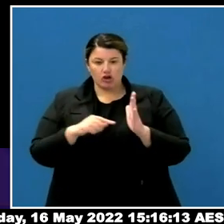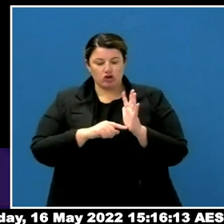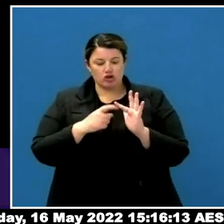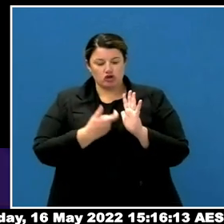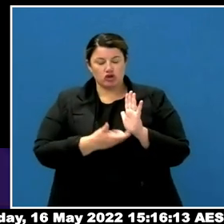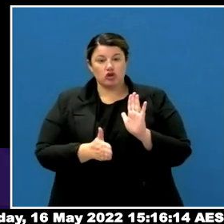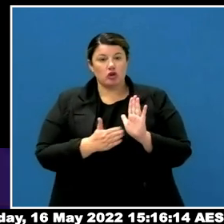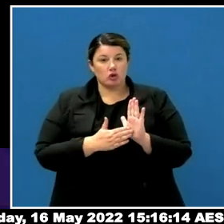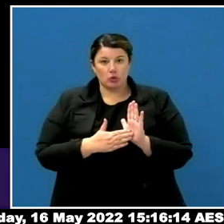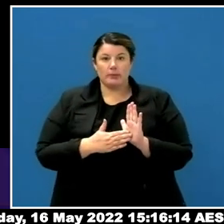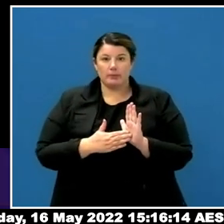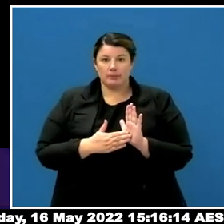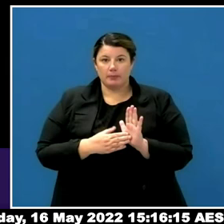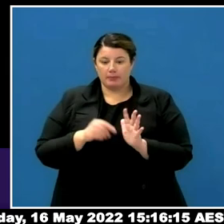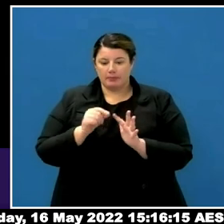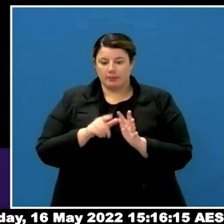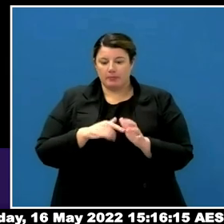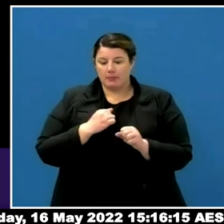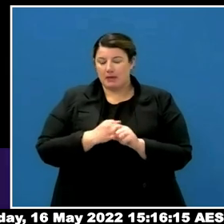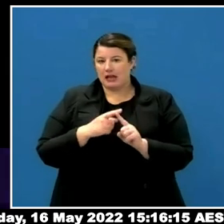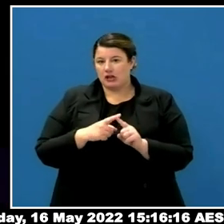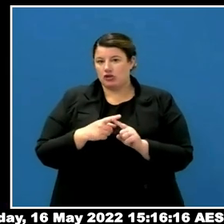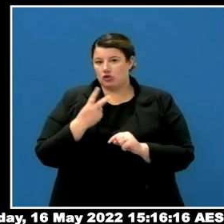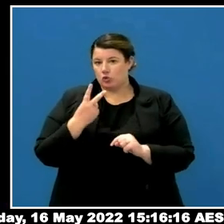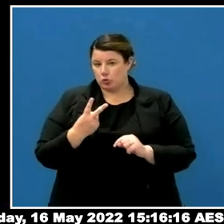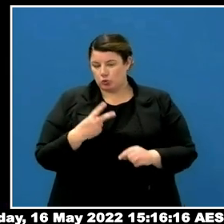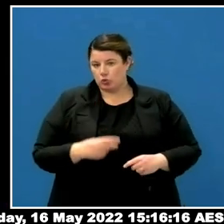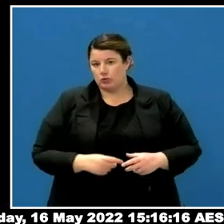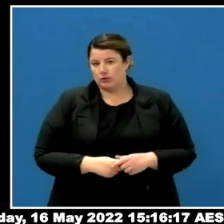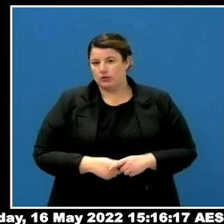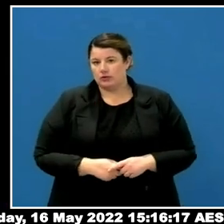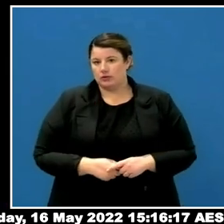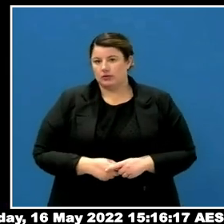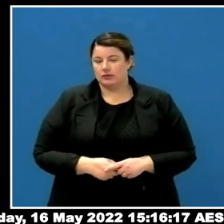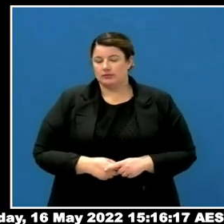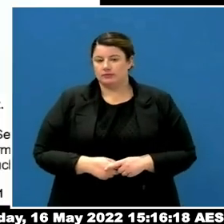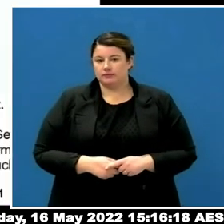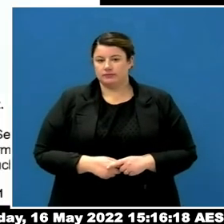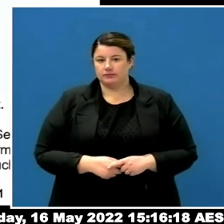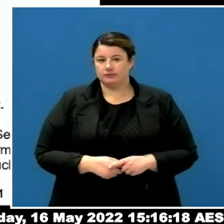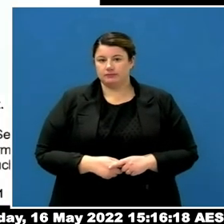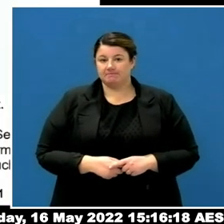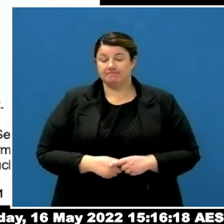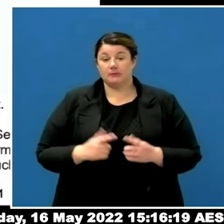11, at the bottom, 3.1. This is an agreement only for six weeks, you see that?